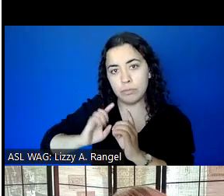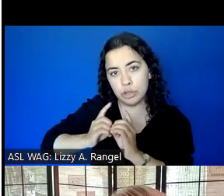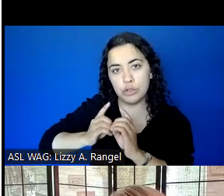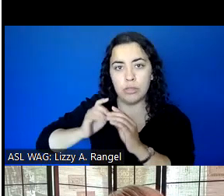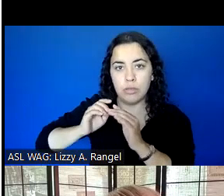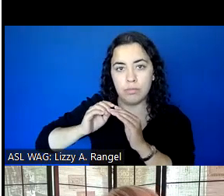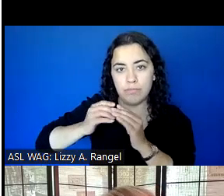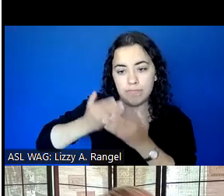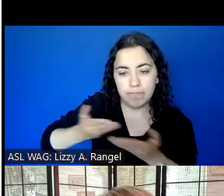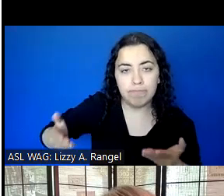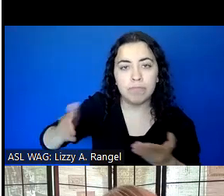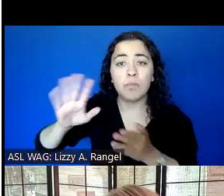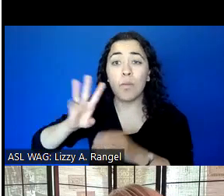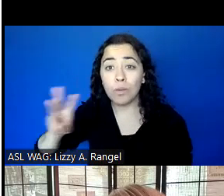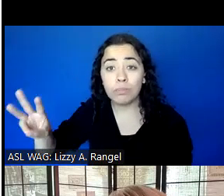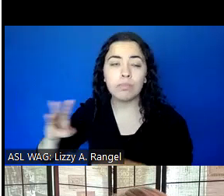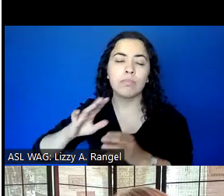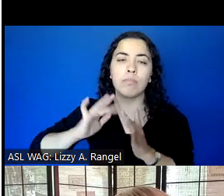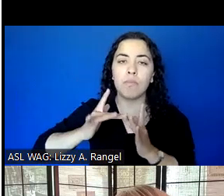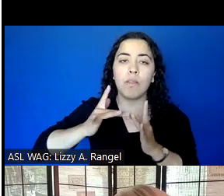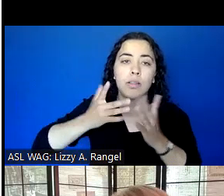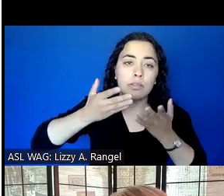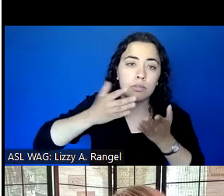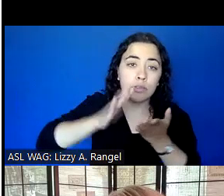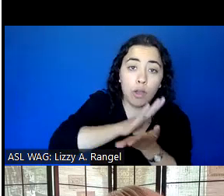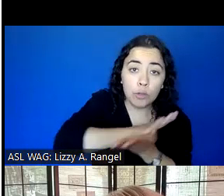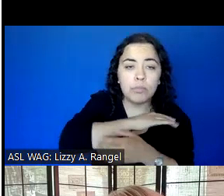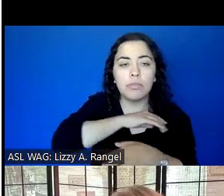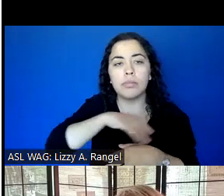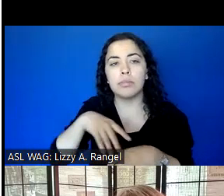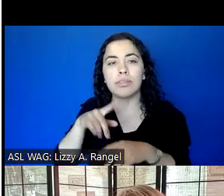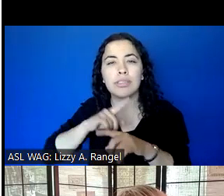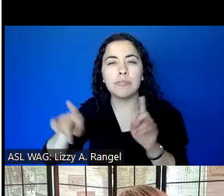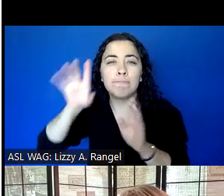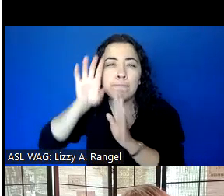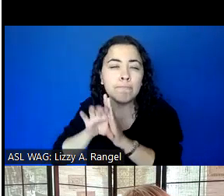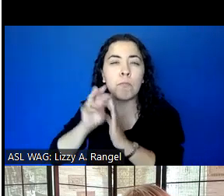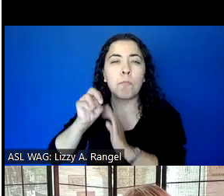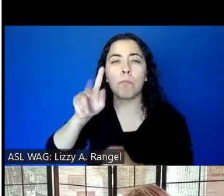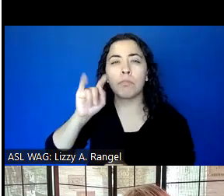to understand and comprehend the content and learn and remember how to use the interface. So that's